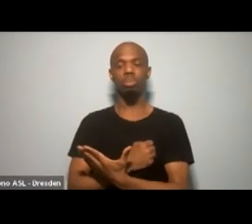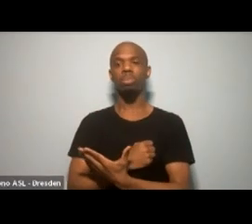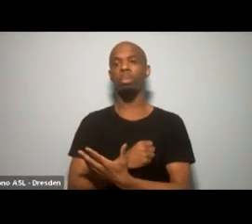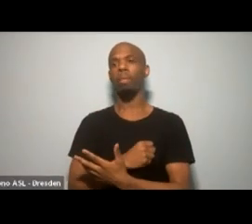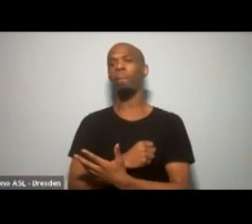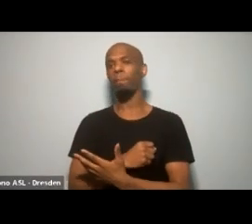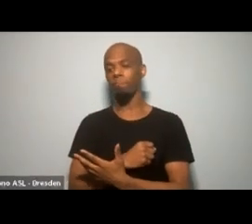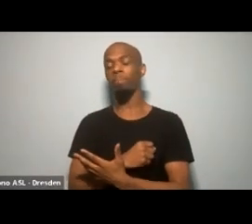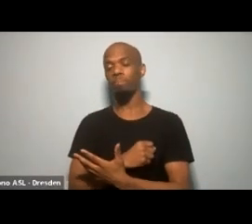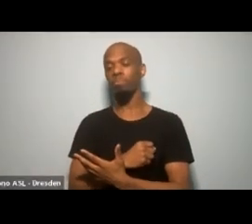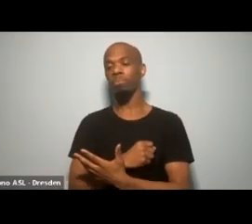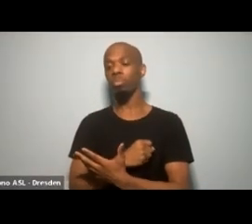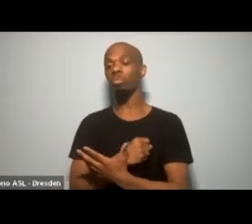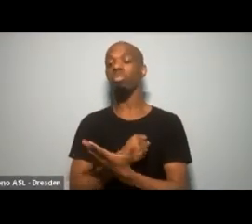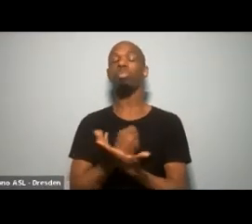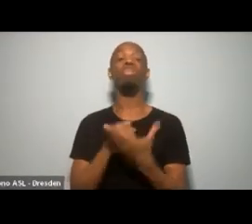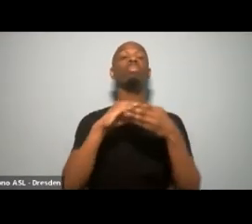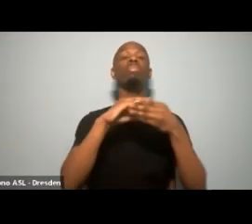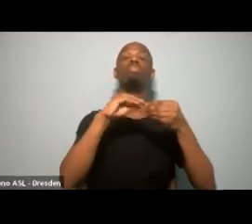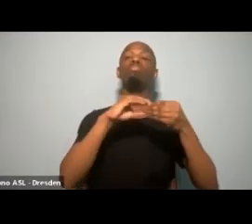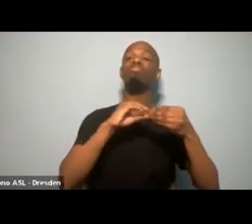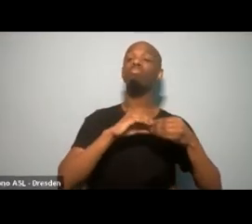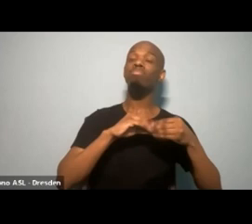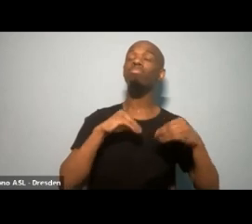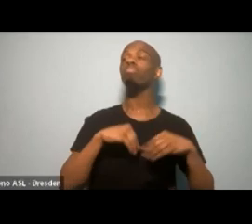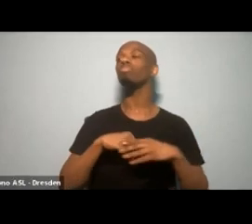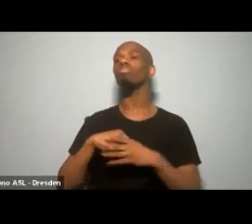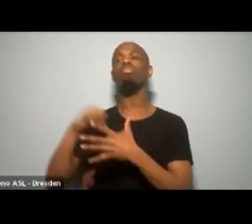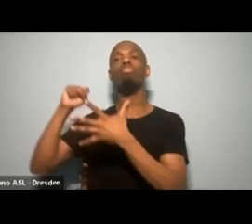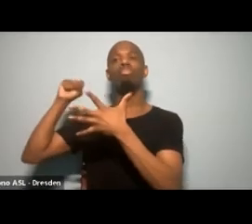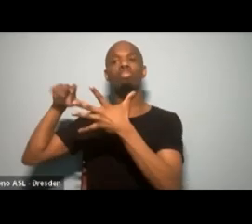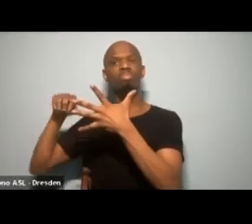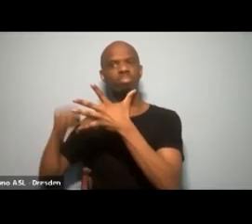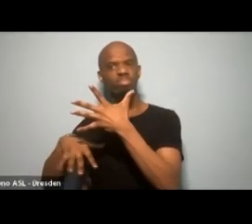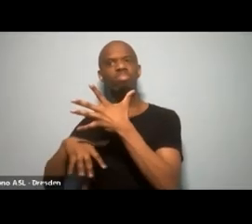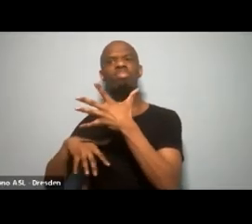provide information about the National Theatre National Troupe